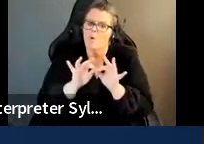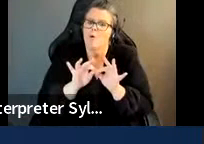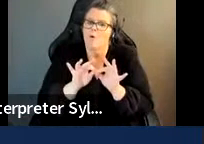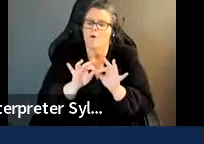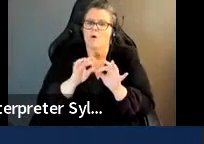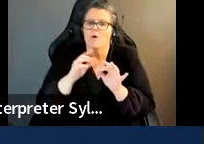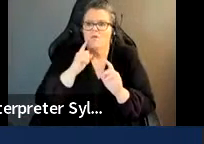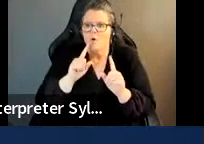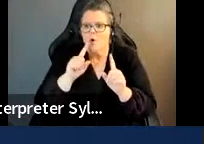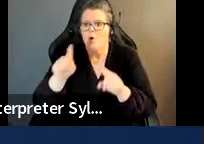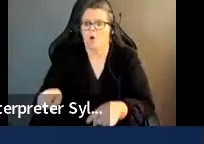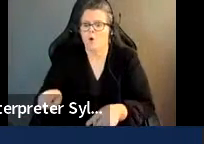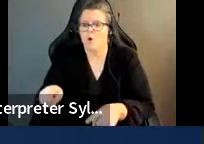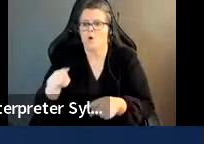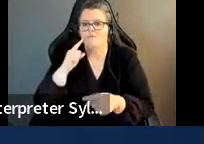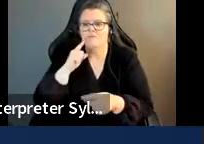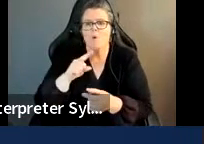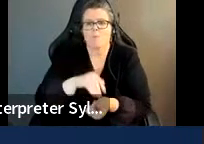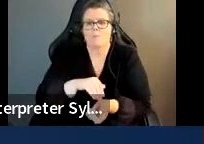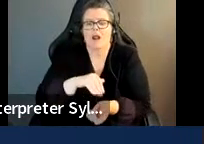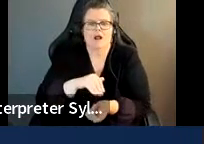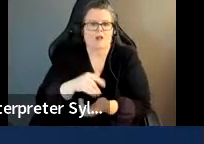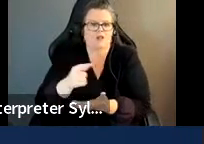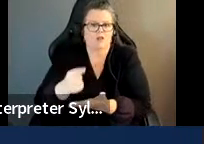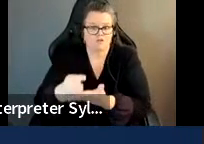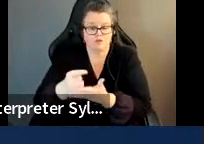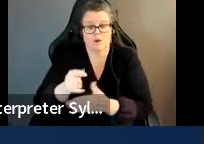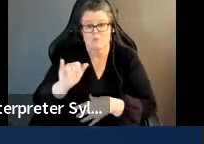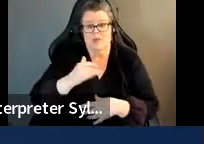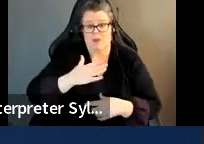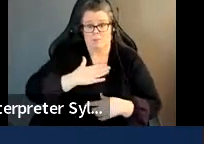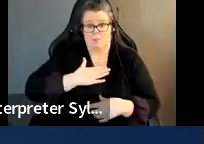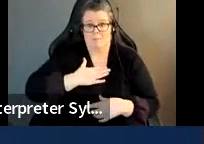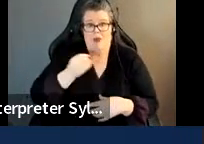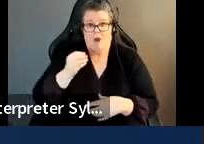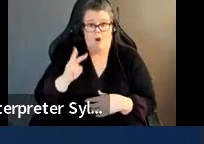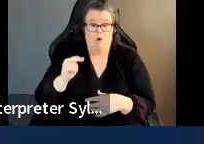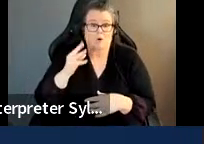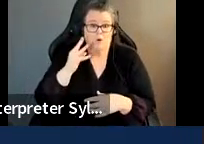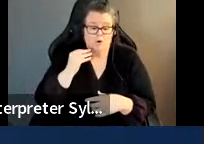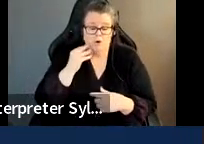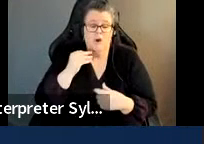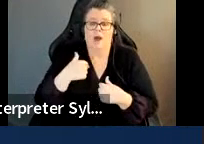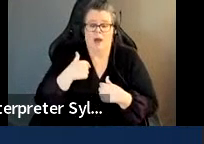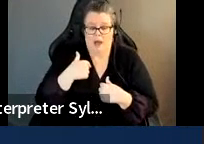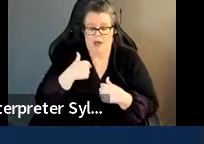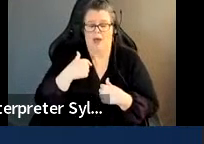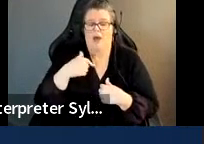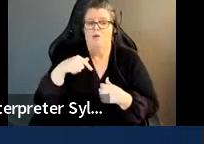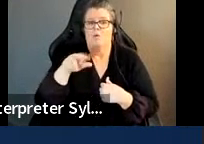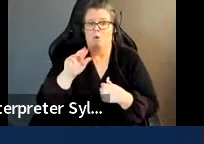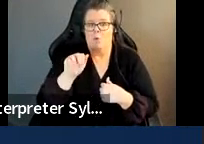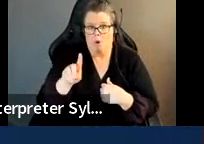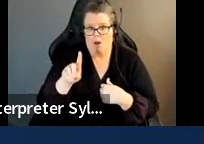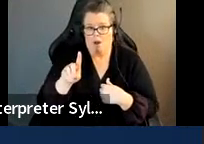treatment, and I know myself, from my own history, I'm a quadruple amputee, and I know